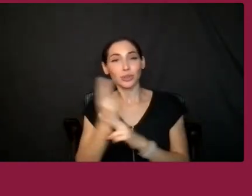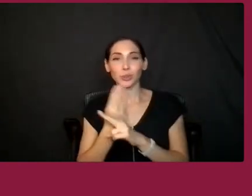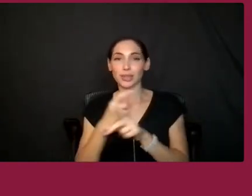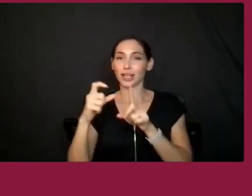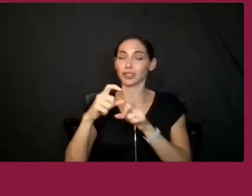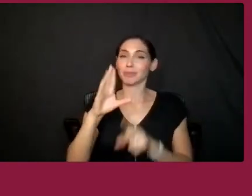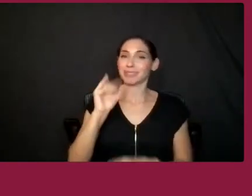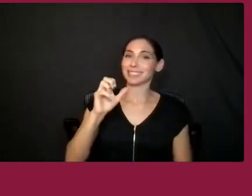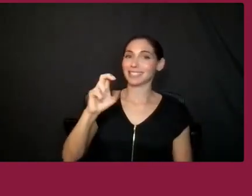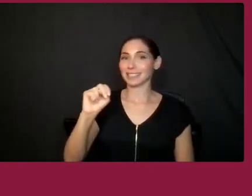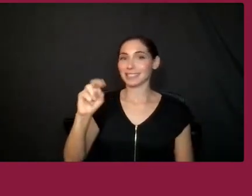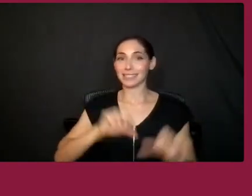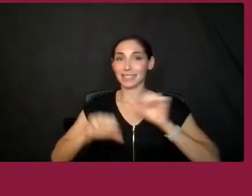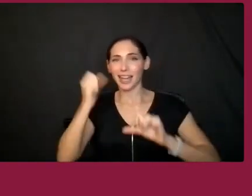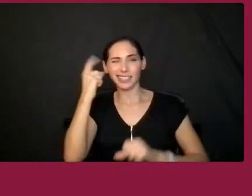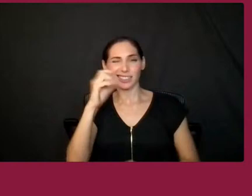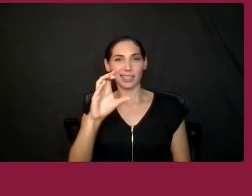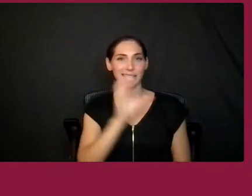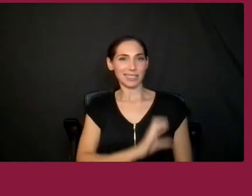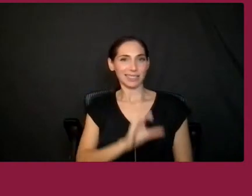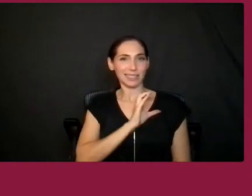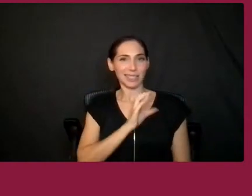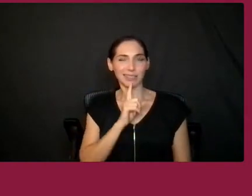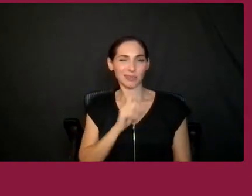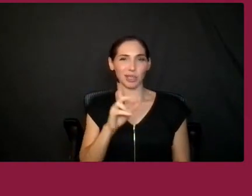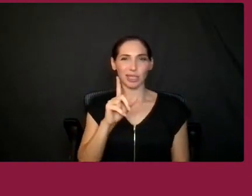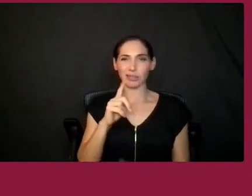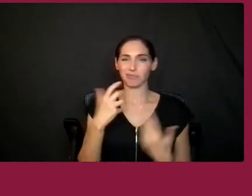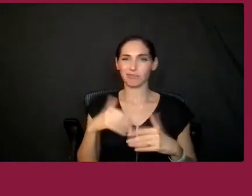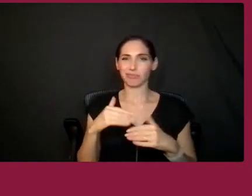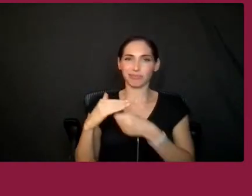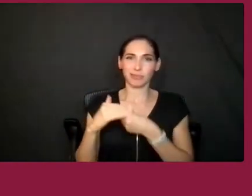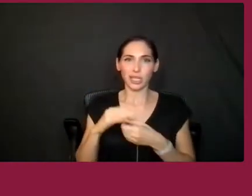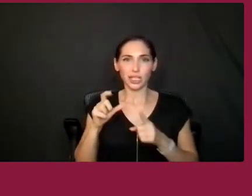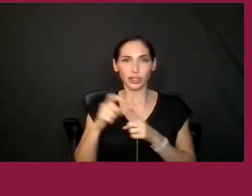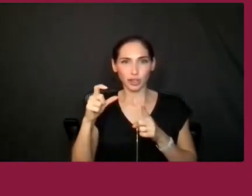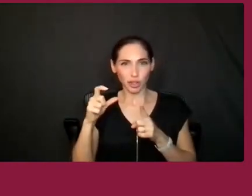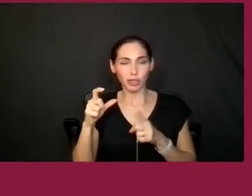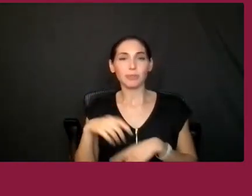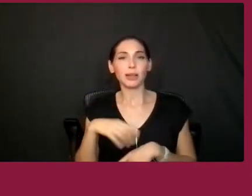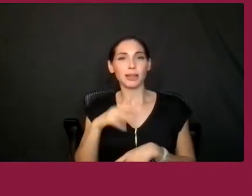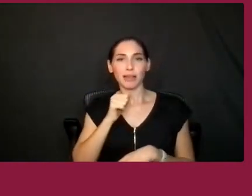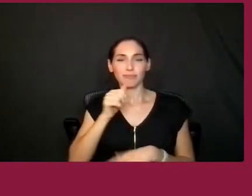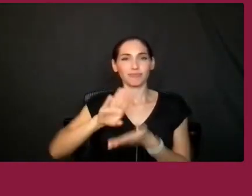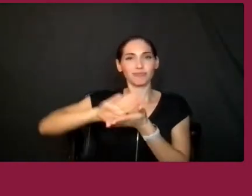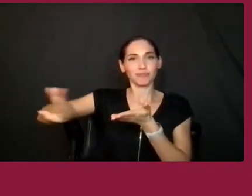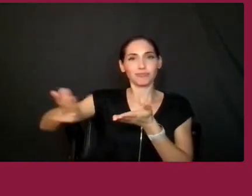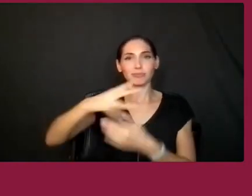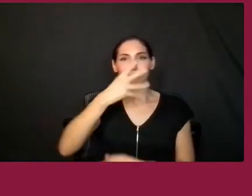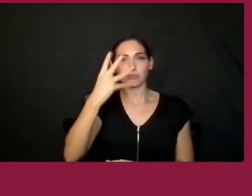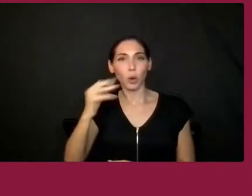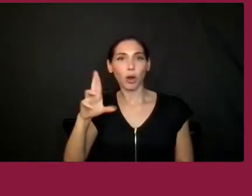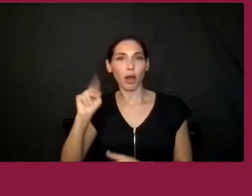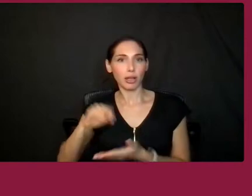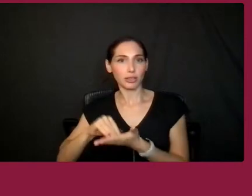citizen is a loaded term with nation-state building overtones exclusive to transnational or undocumented students, so I acknowledge that, and it's not my term.